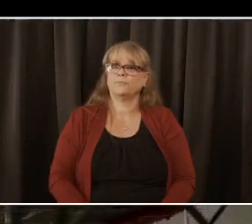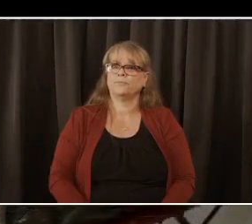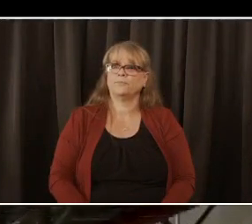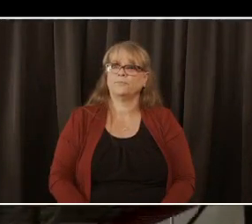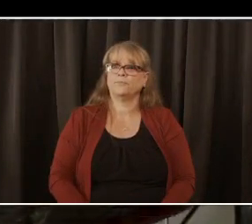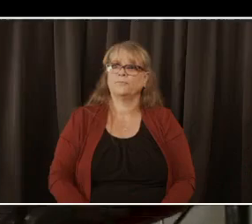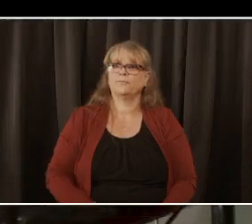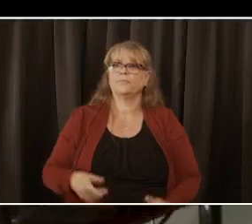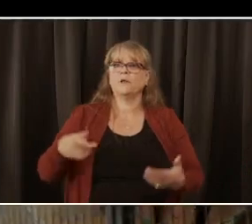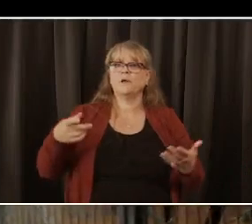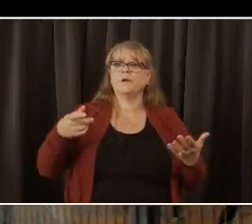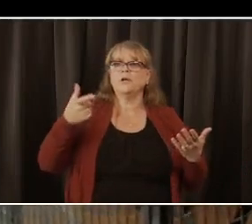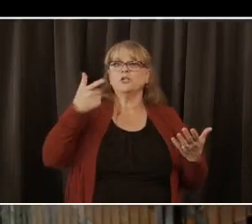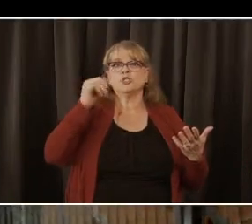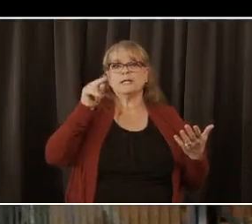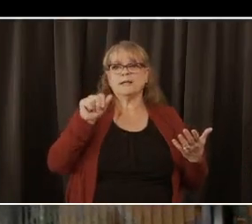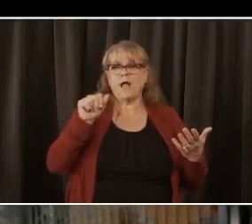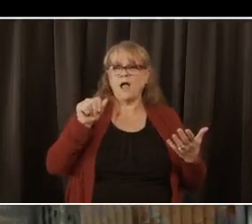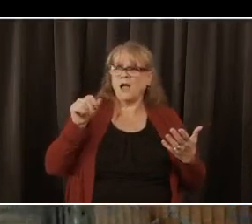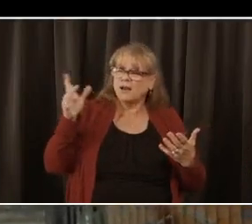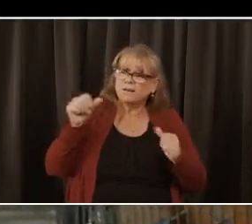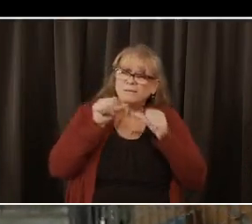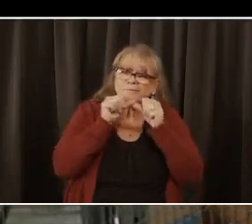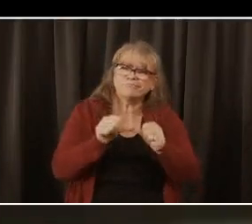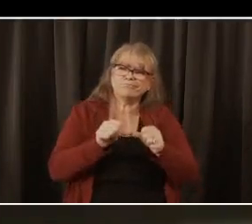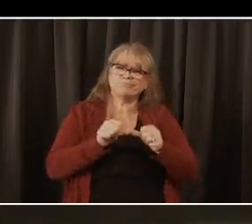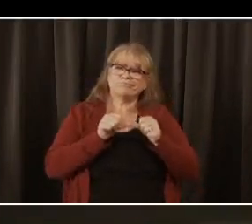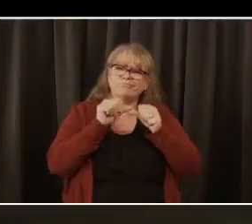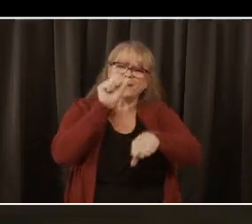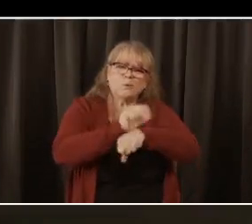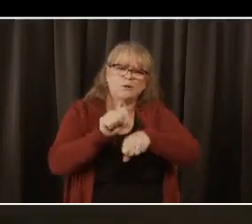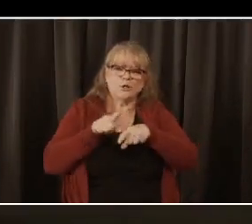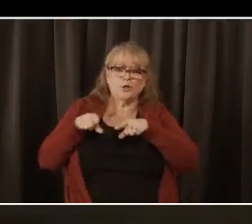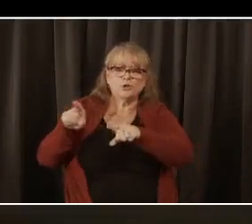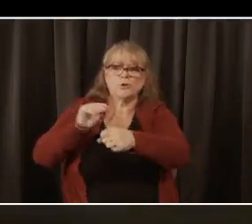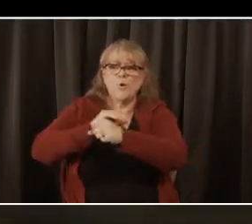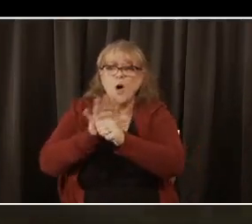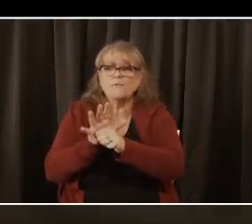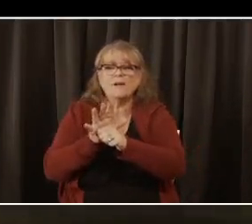to develop an effective vaccine and trusted safe because millions just like her. Got it.